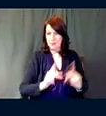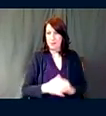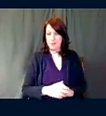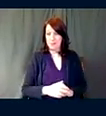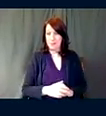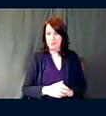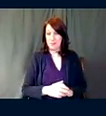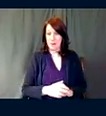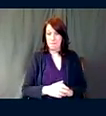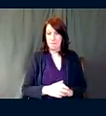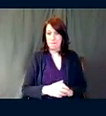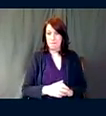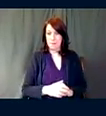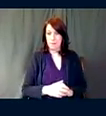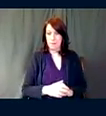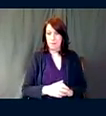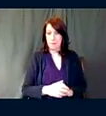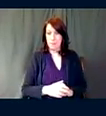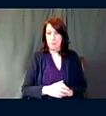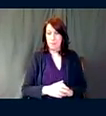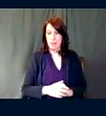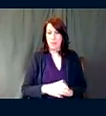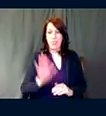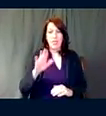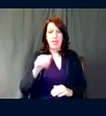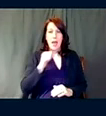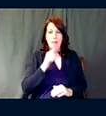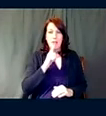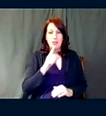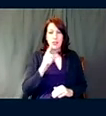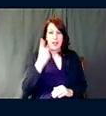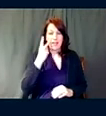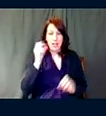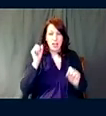OTHERS. I DON'T KNOW IF THE AUDIENCE